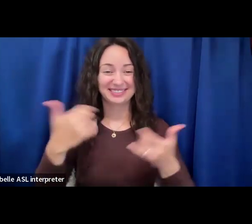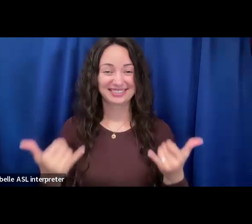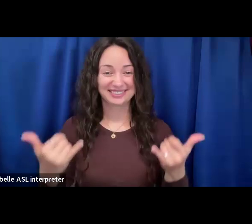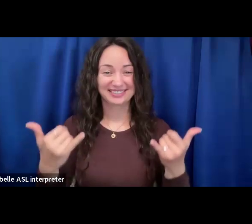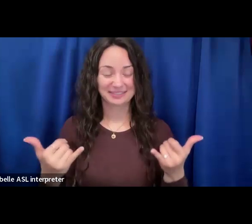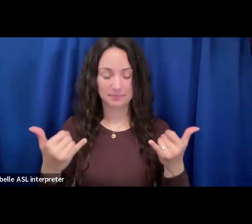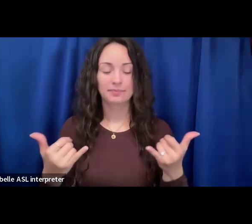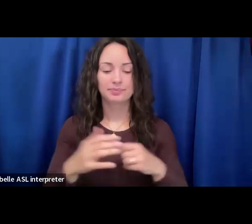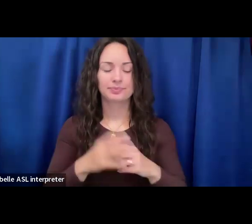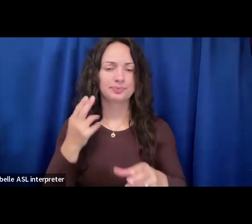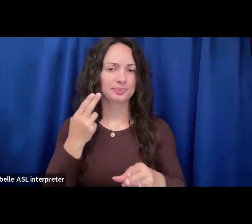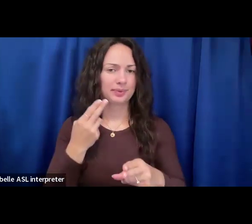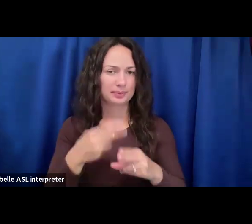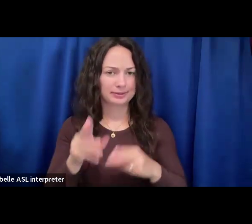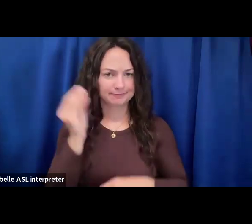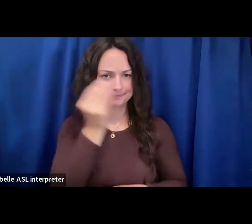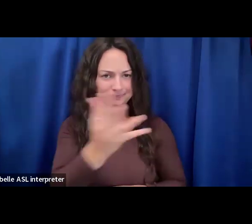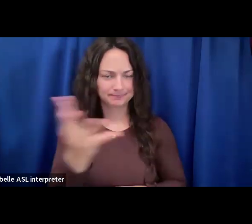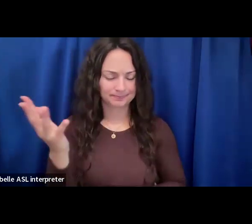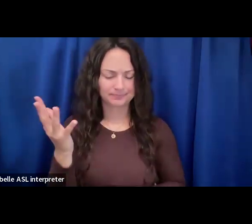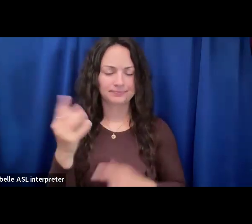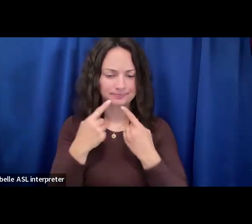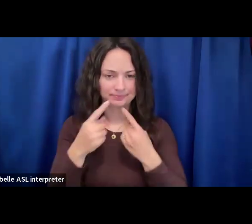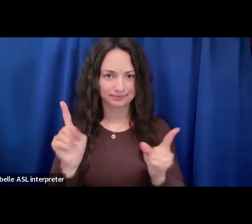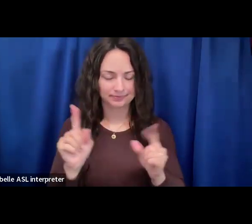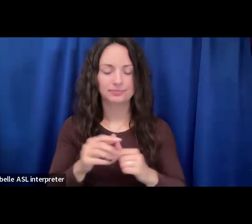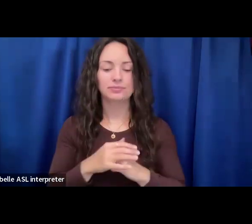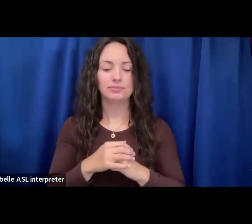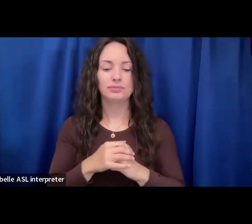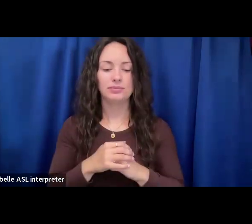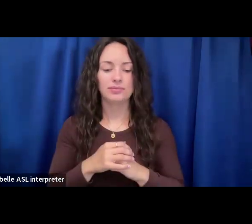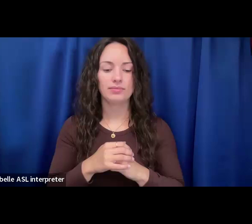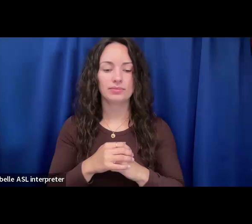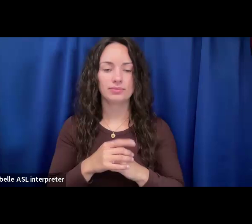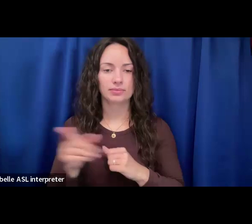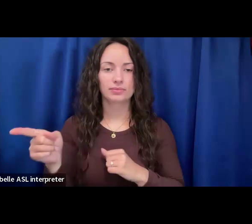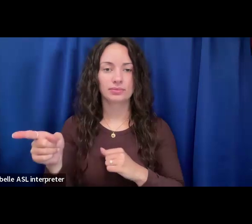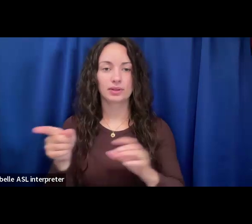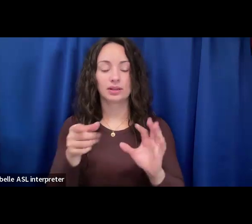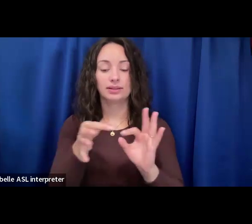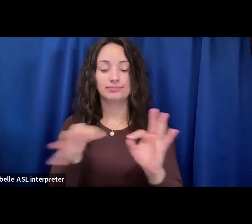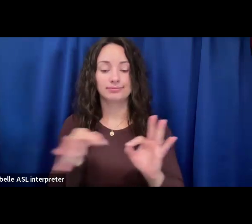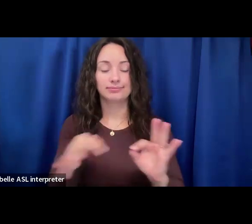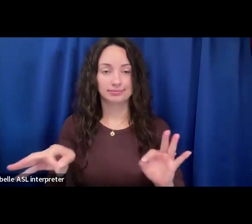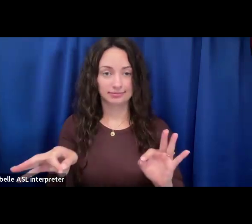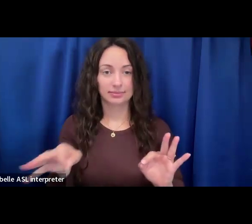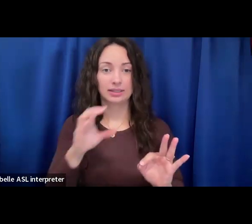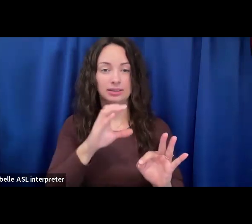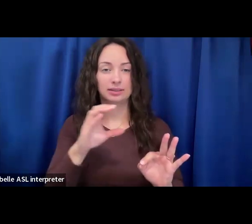Just a quick housekeeping announcement, the human generated captions can be seen in the Zoom window